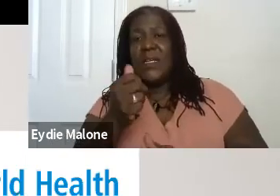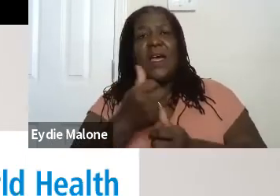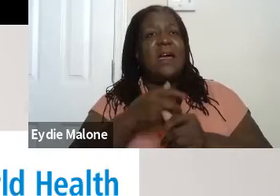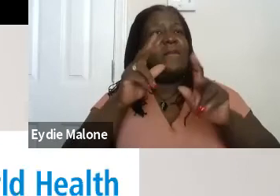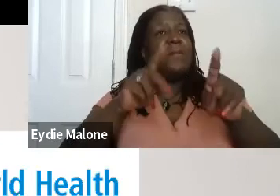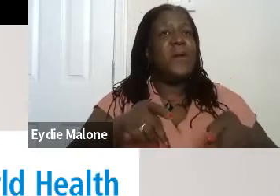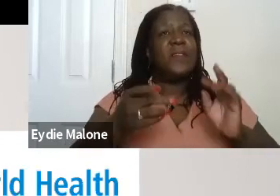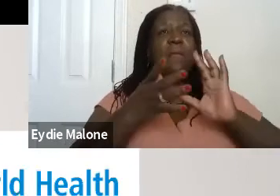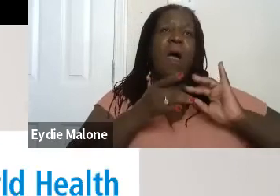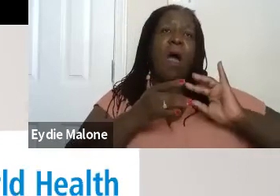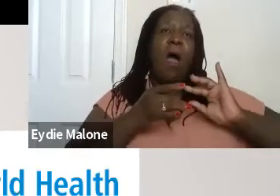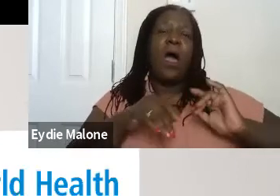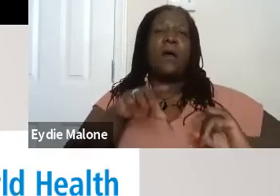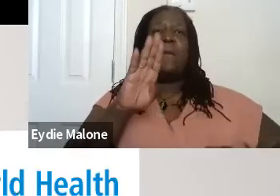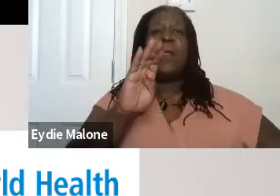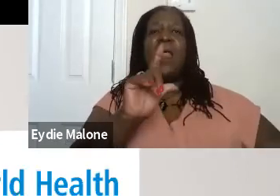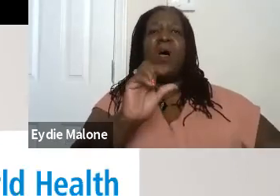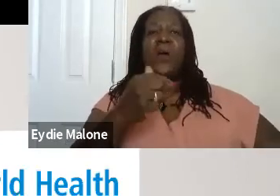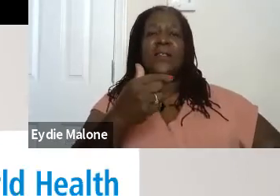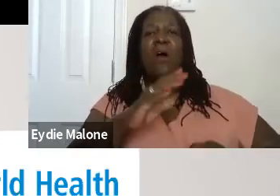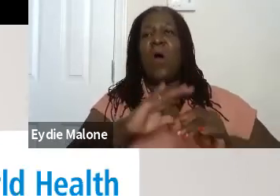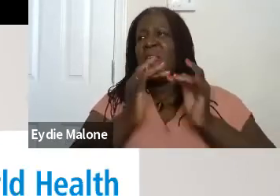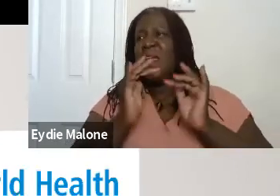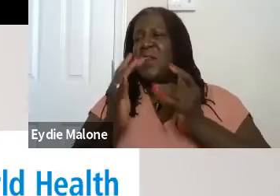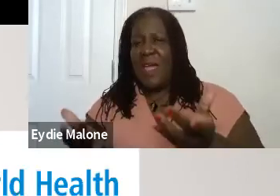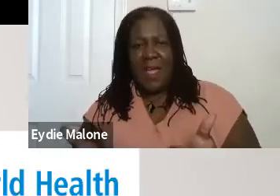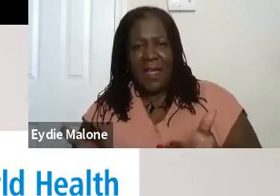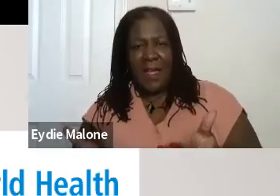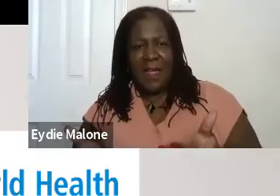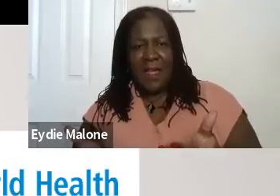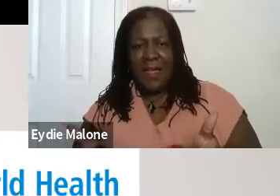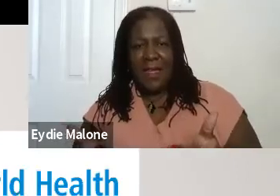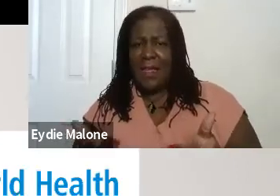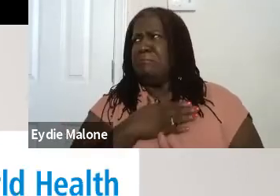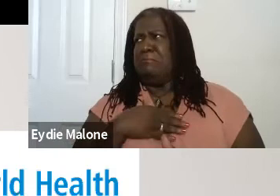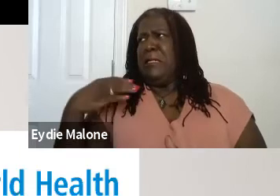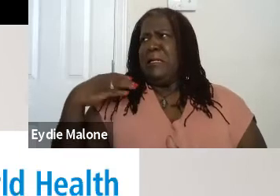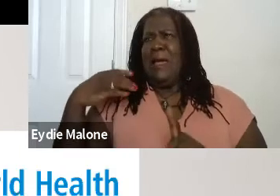know on the Internet and the advice they give on COVID? I would ask you not to do that.